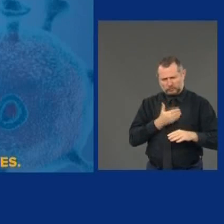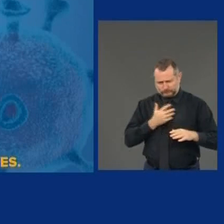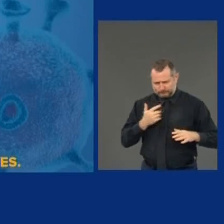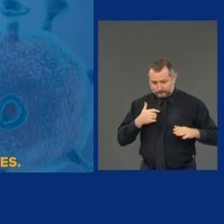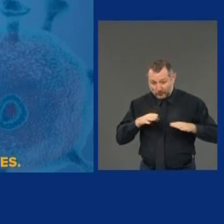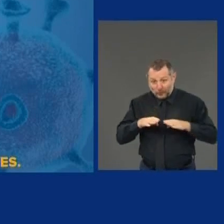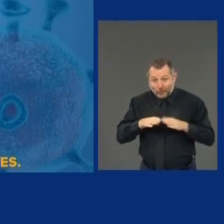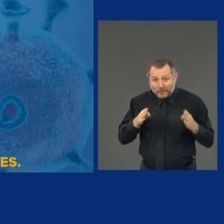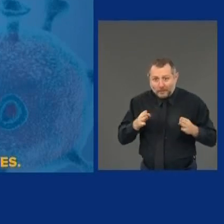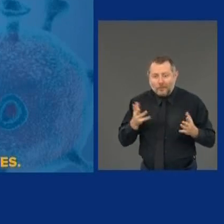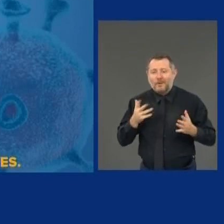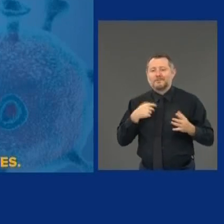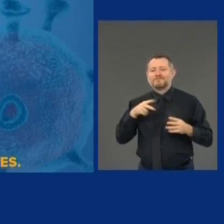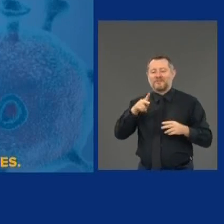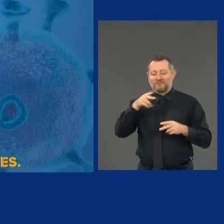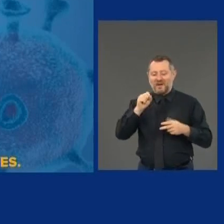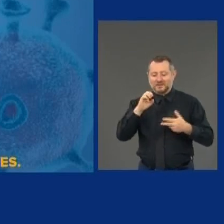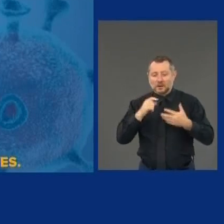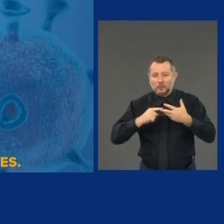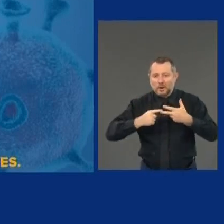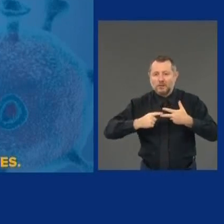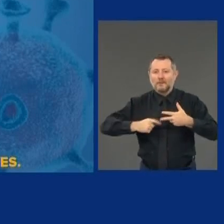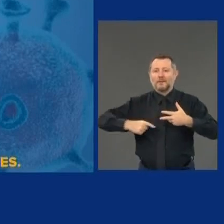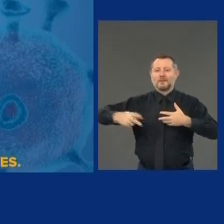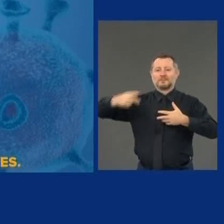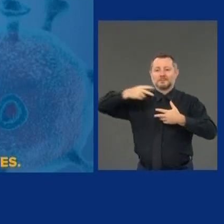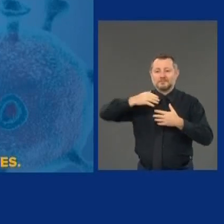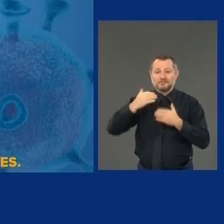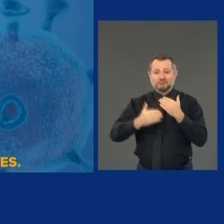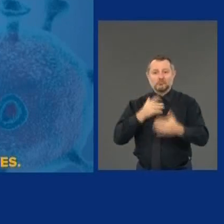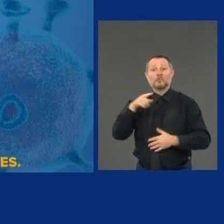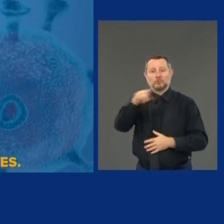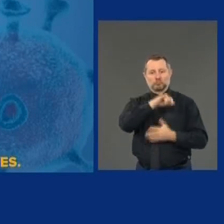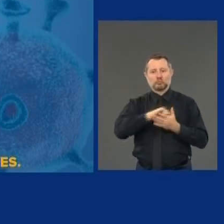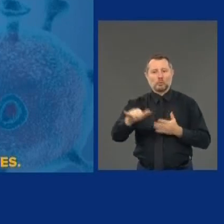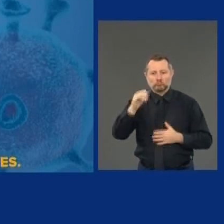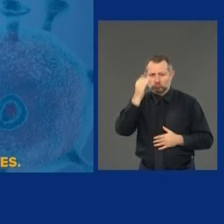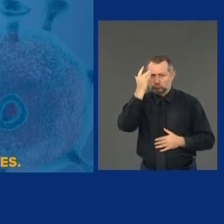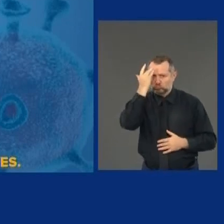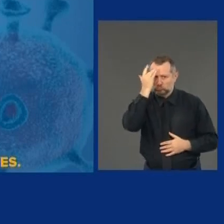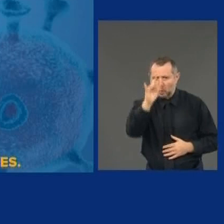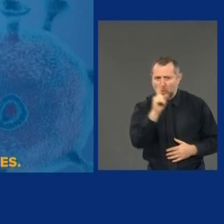NUMBERS. OUR REOPENING IS PHASED. AND BECAUSE NEW YORKERS HAVE